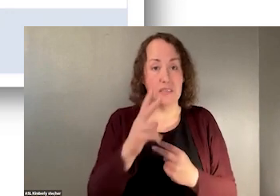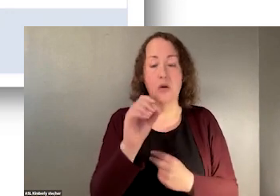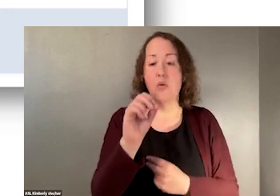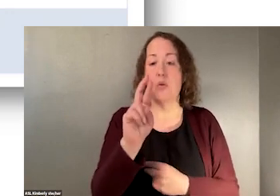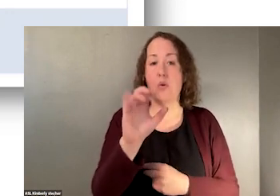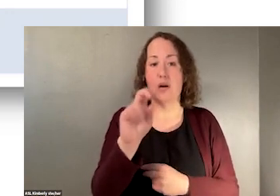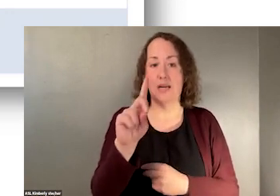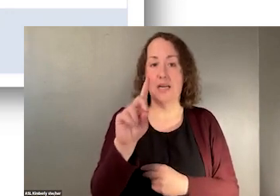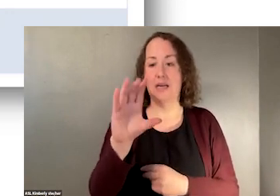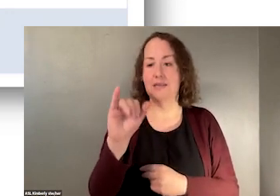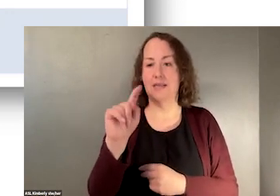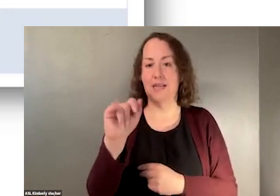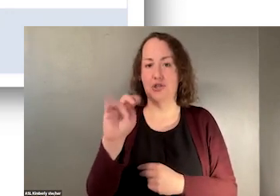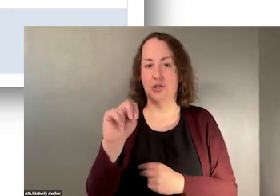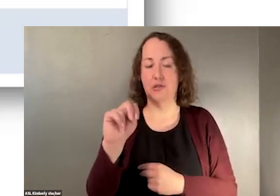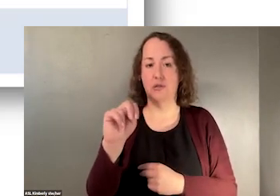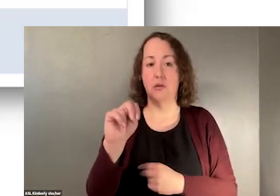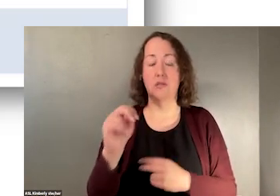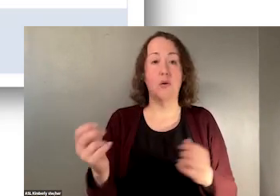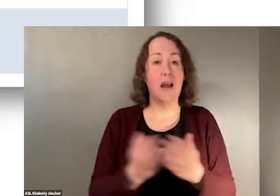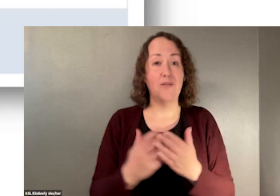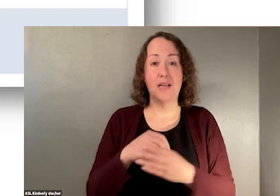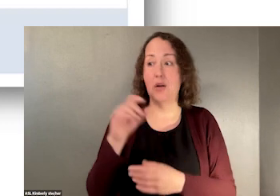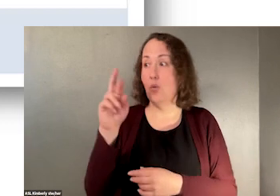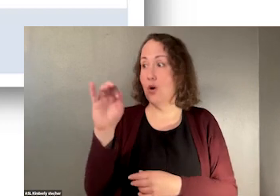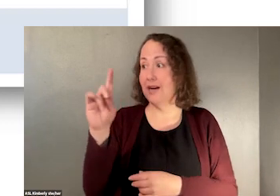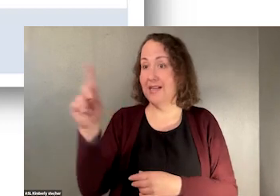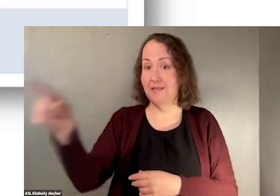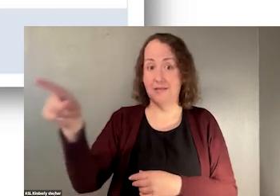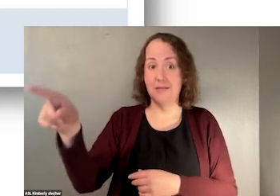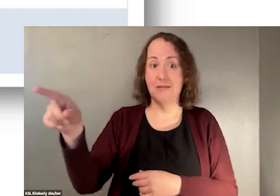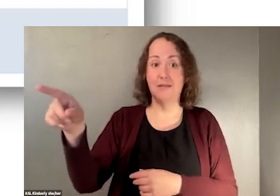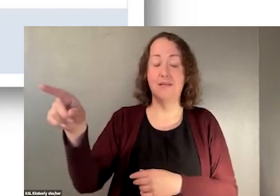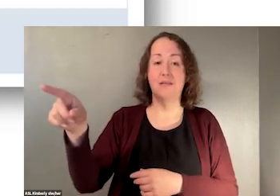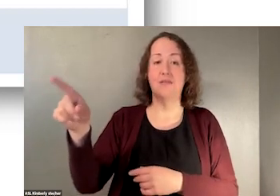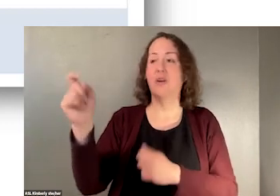So all those citations that are in ORCID, you're able to pick and choose from either